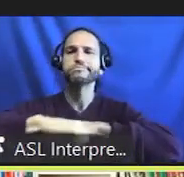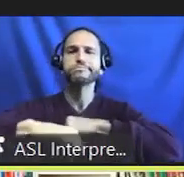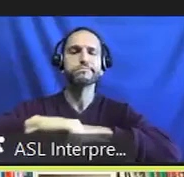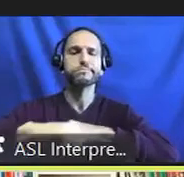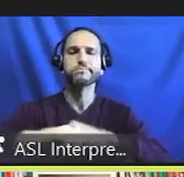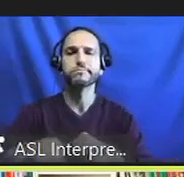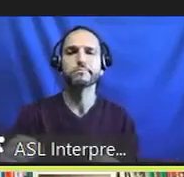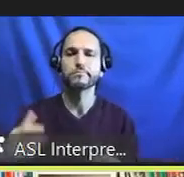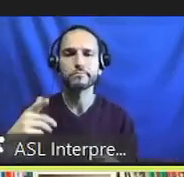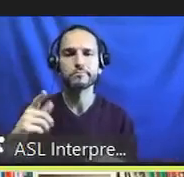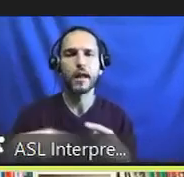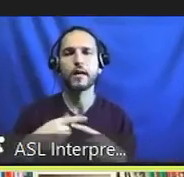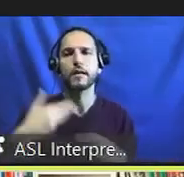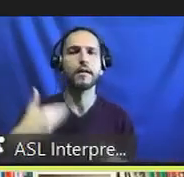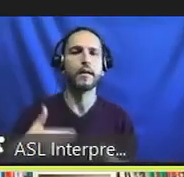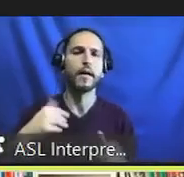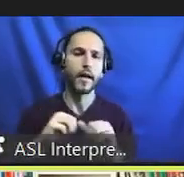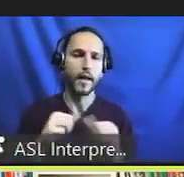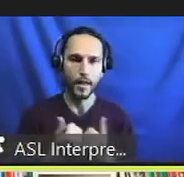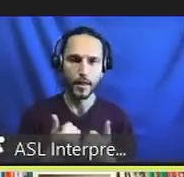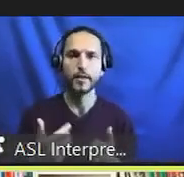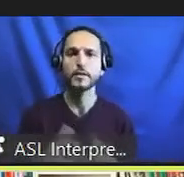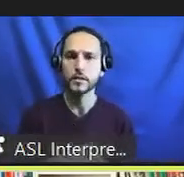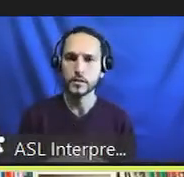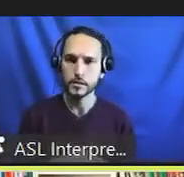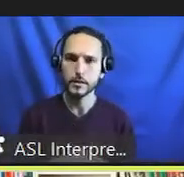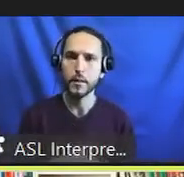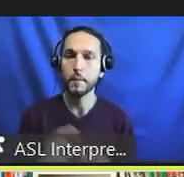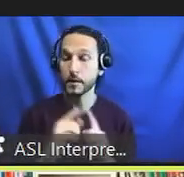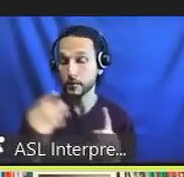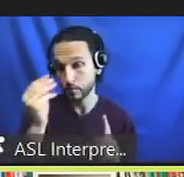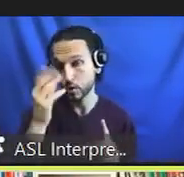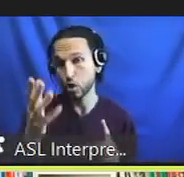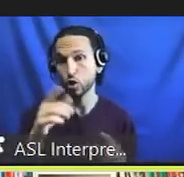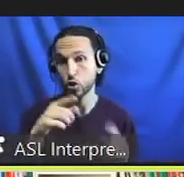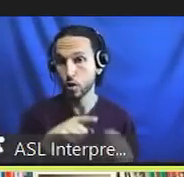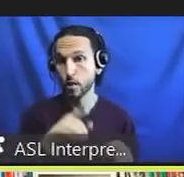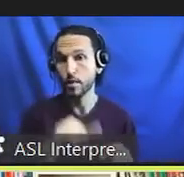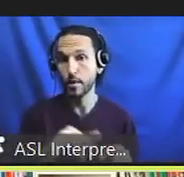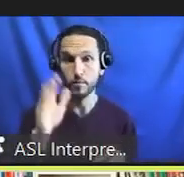But I do want to note that, throughout this presentation,